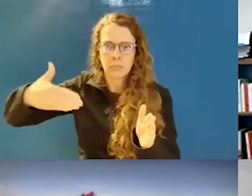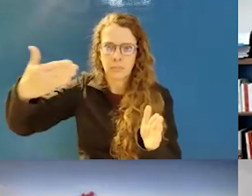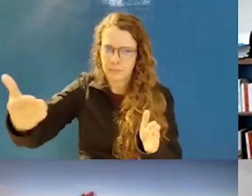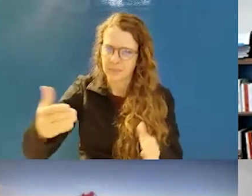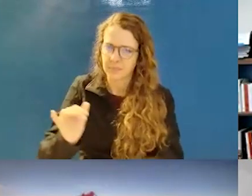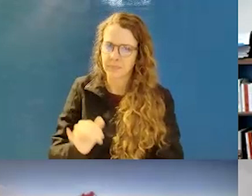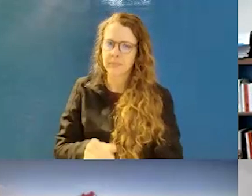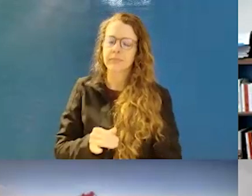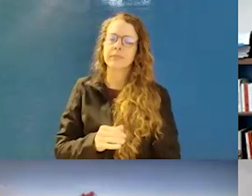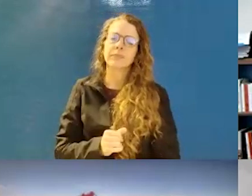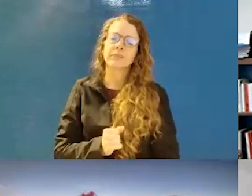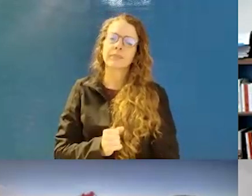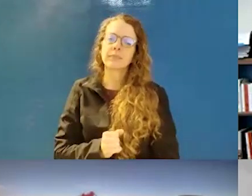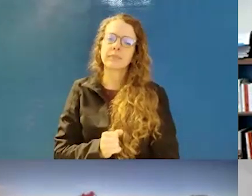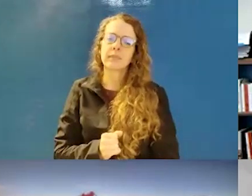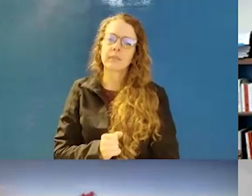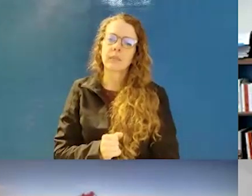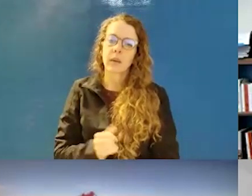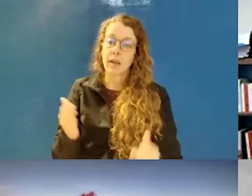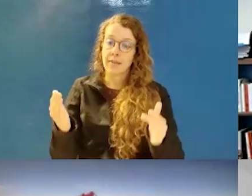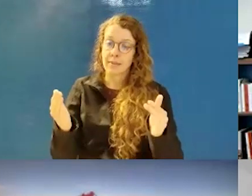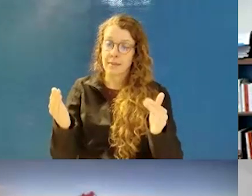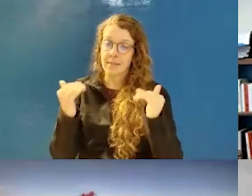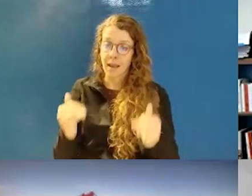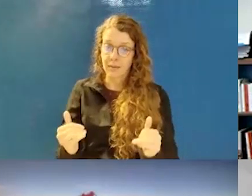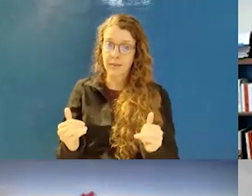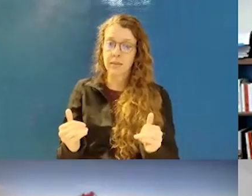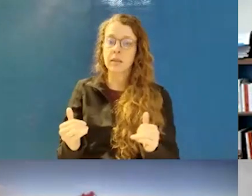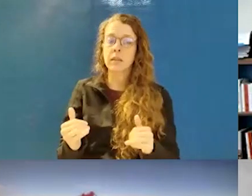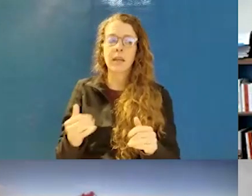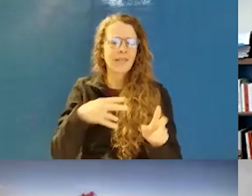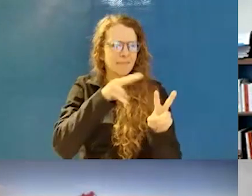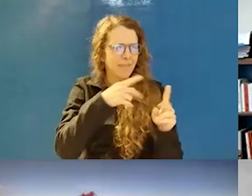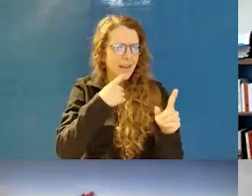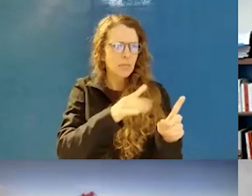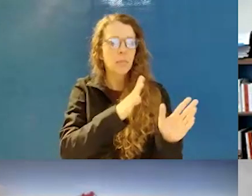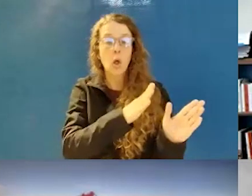Then the next thing that they're probably going to do is look at discussions, okay?